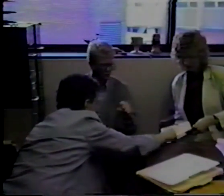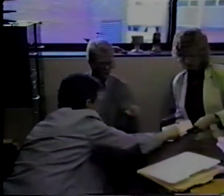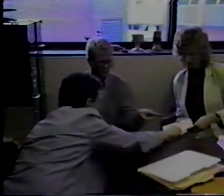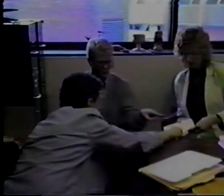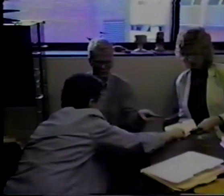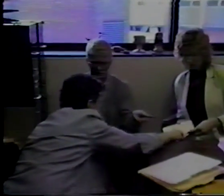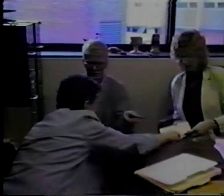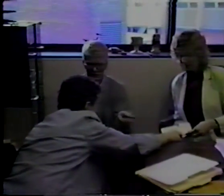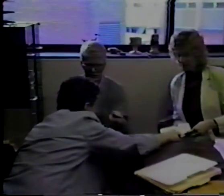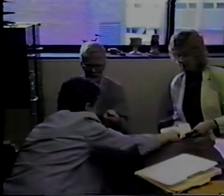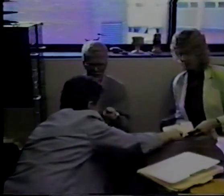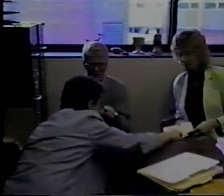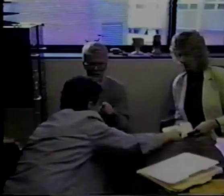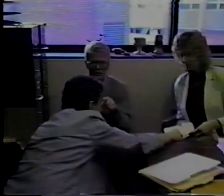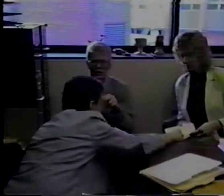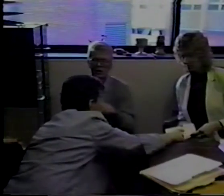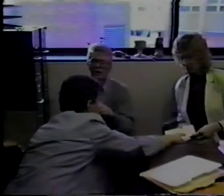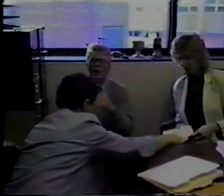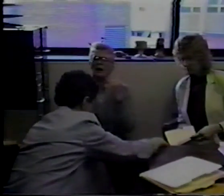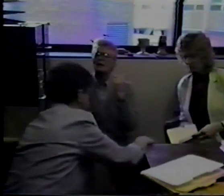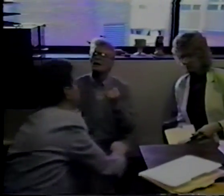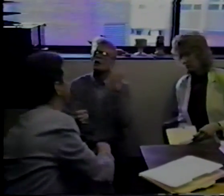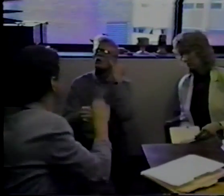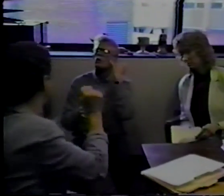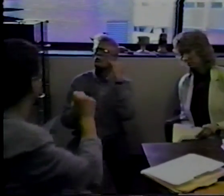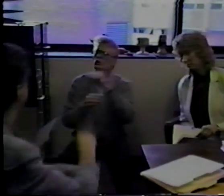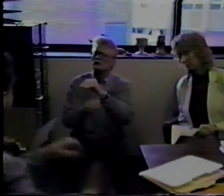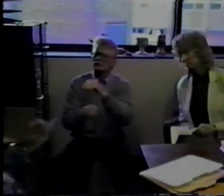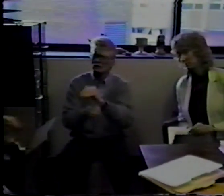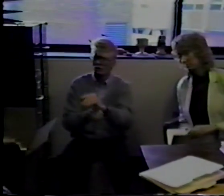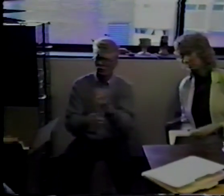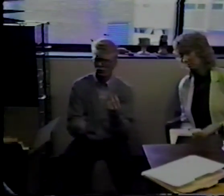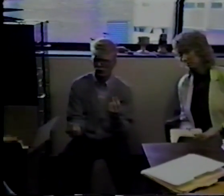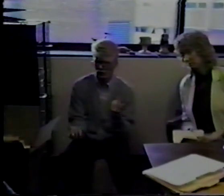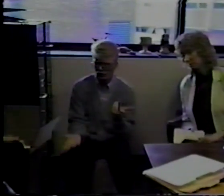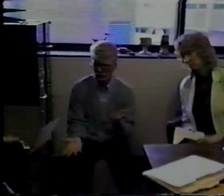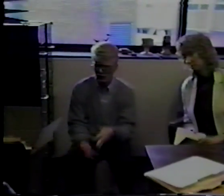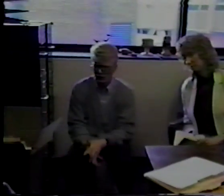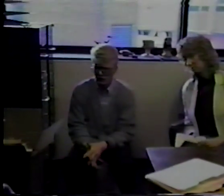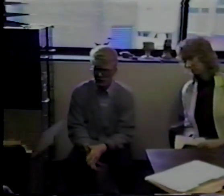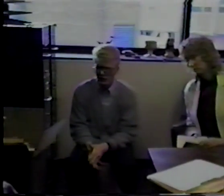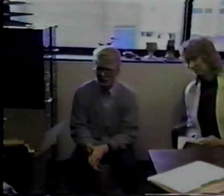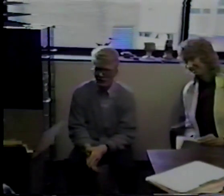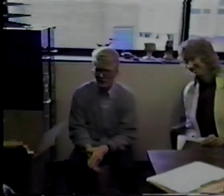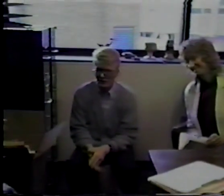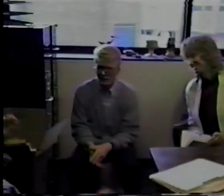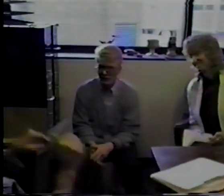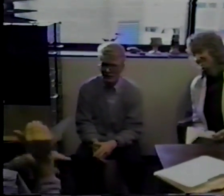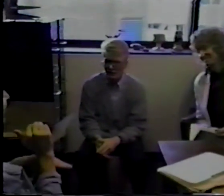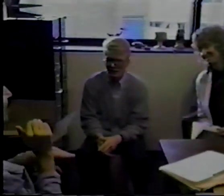But if it's evening?..